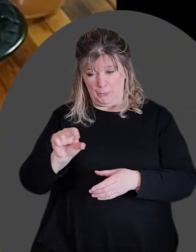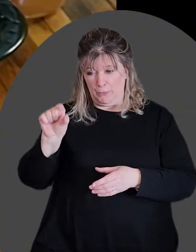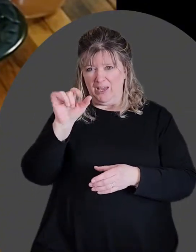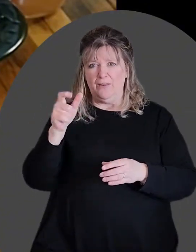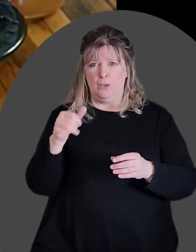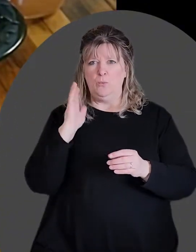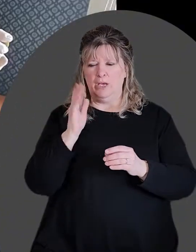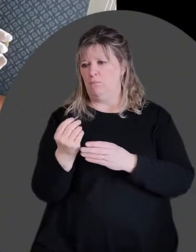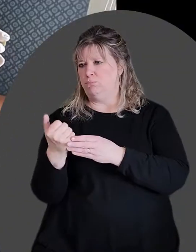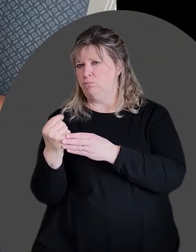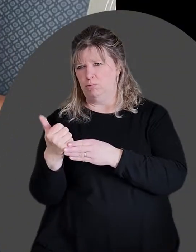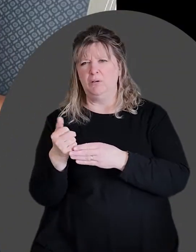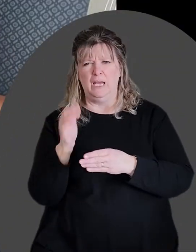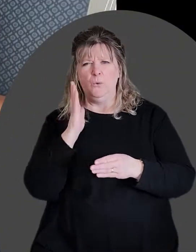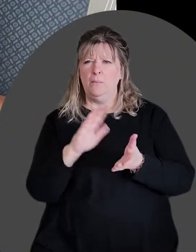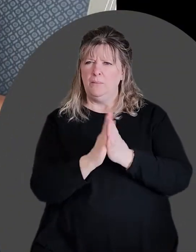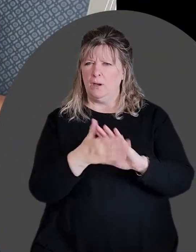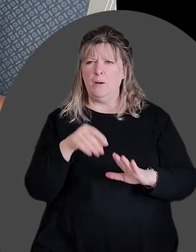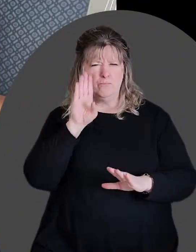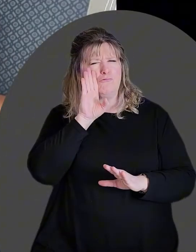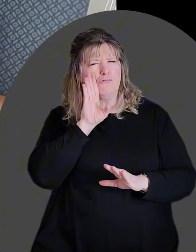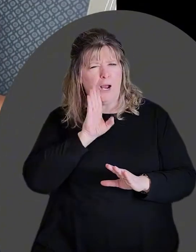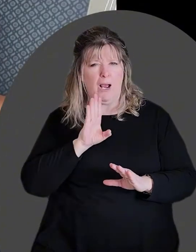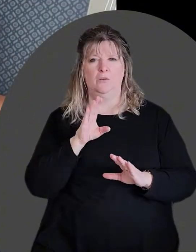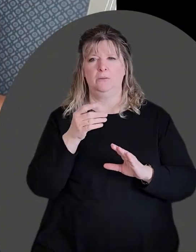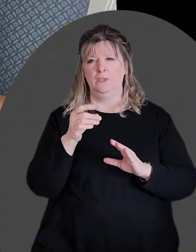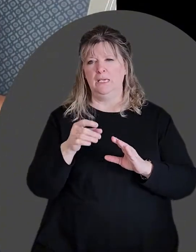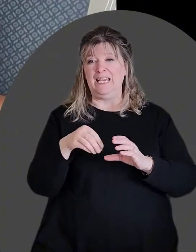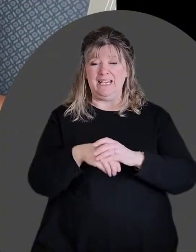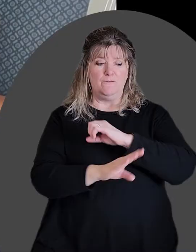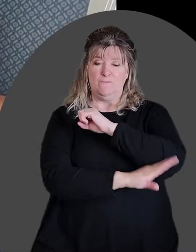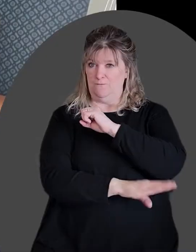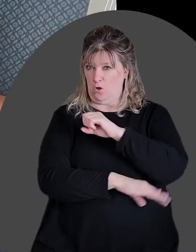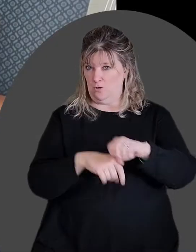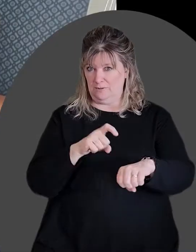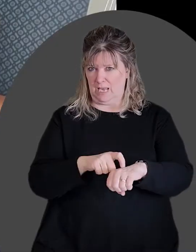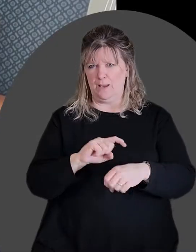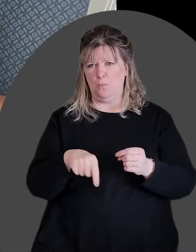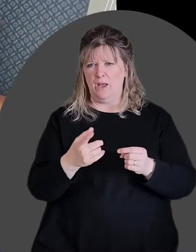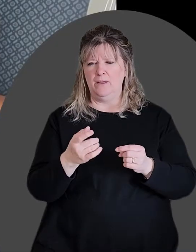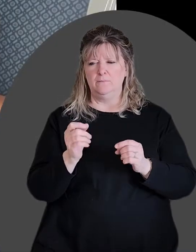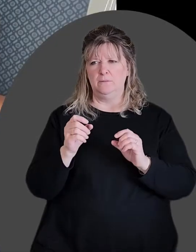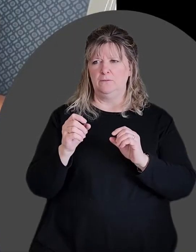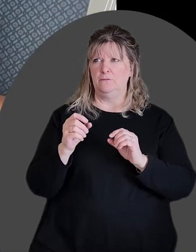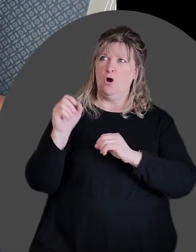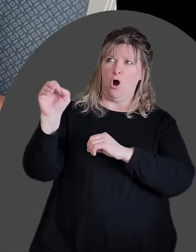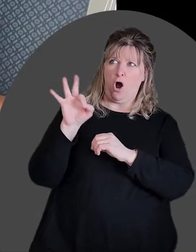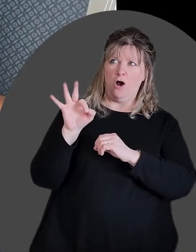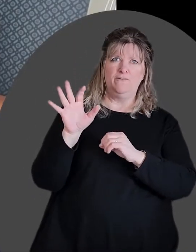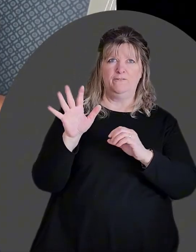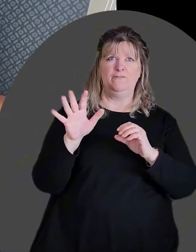and get really brown in the fall time when they come off the tree that needs to come off